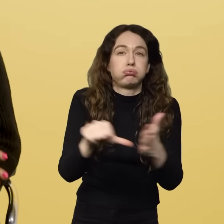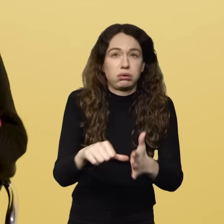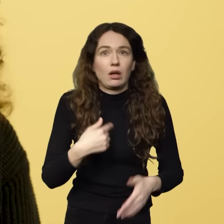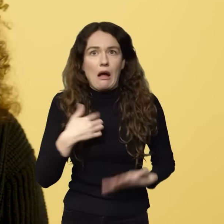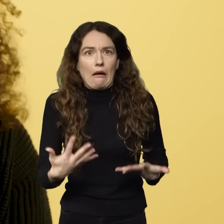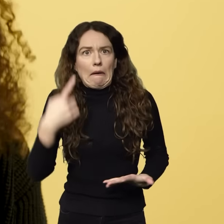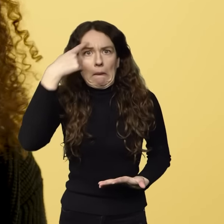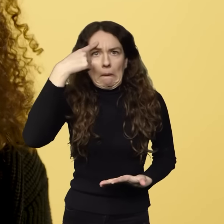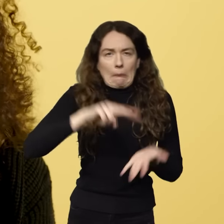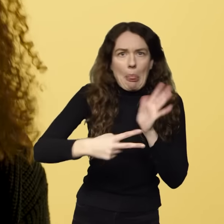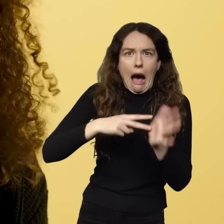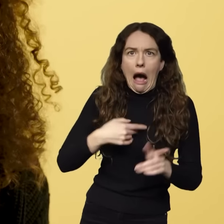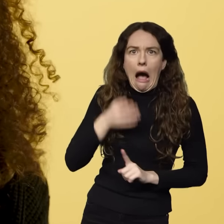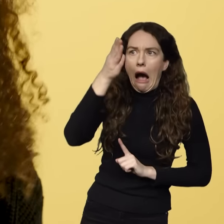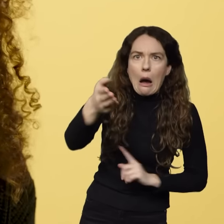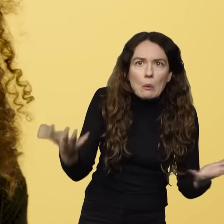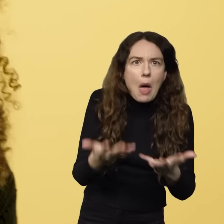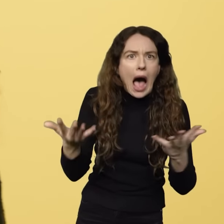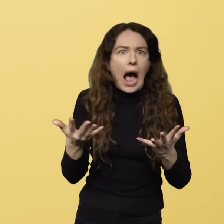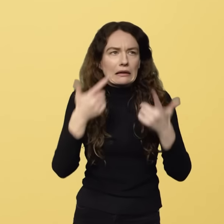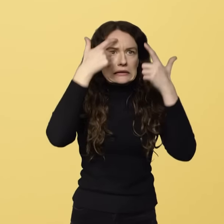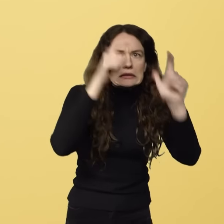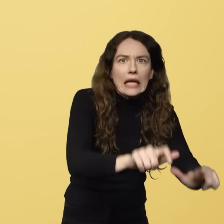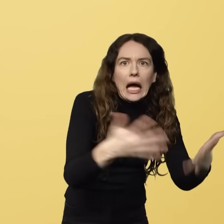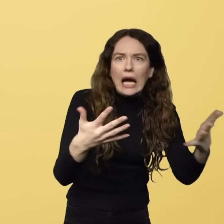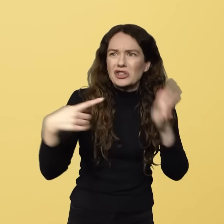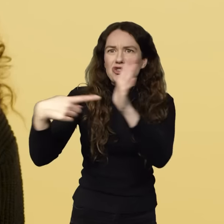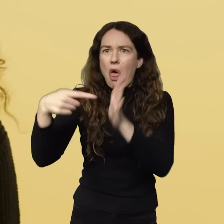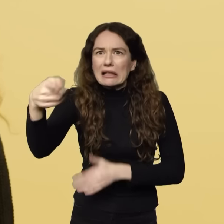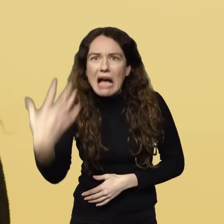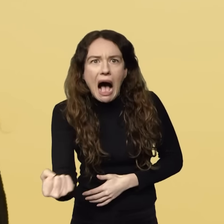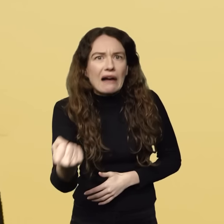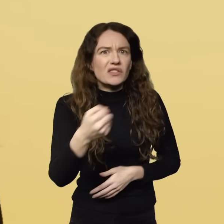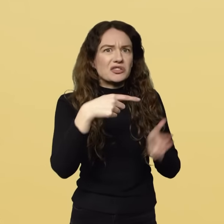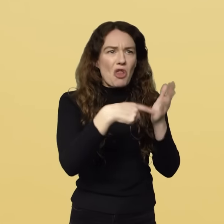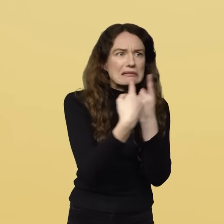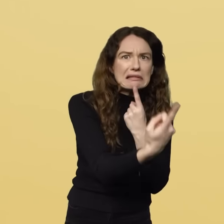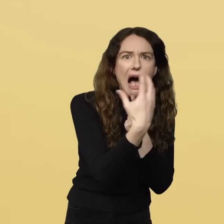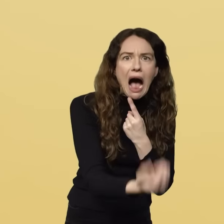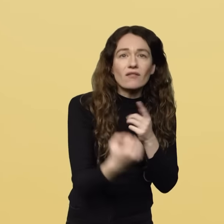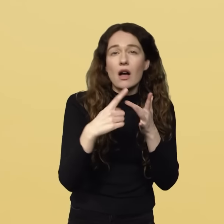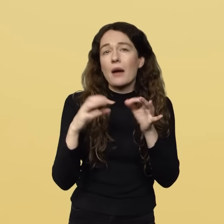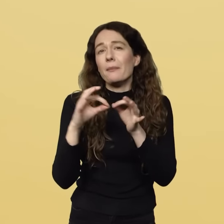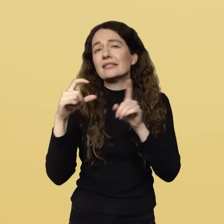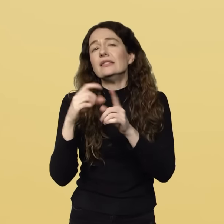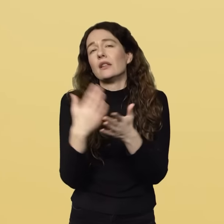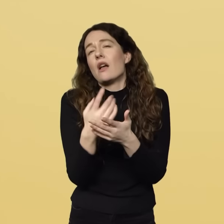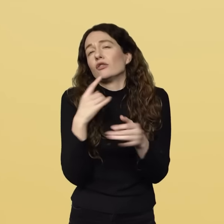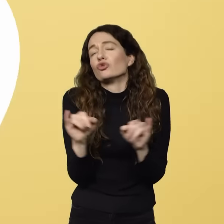IBD is a severe and debilitating condition that can affect us all so please understand that I have a lot more to contend with.